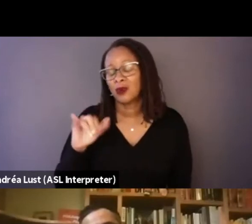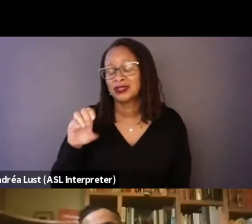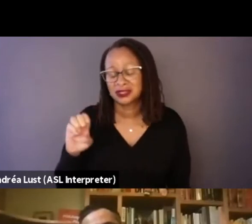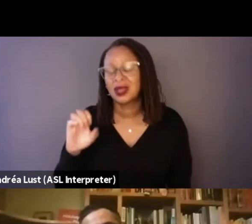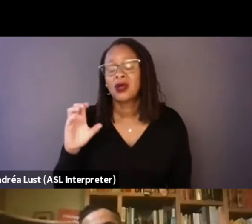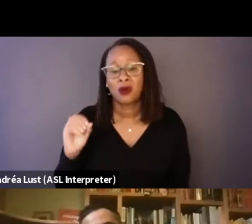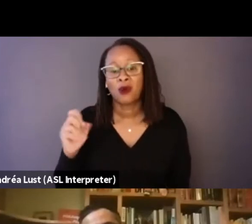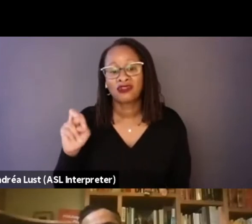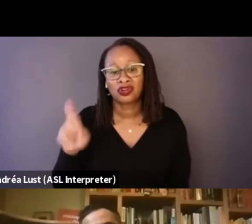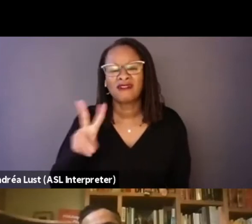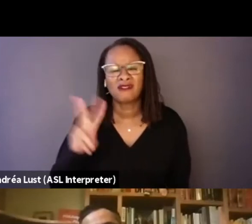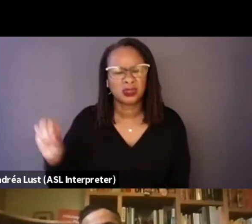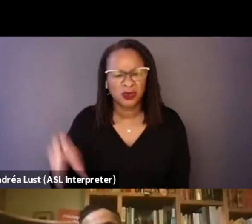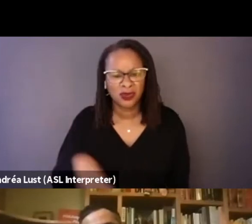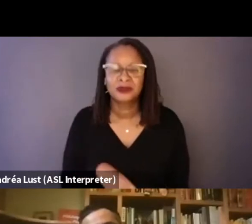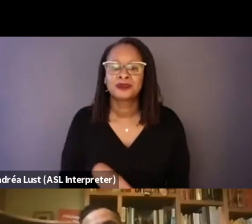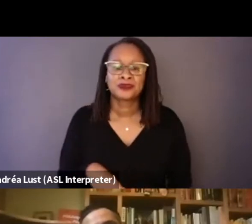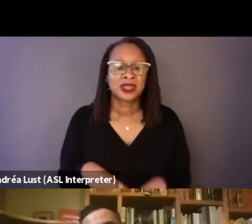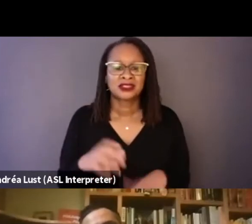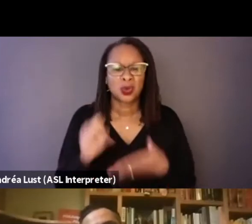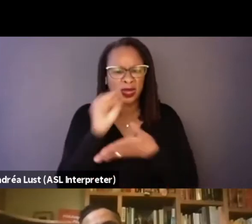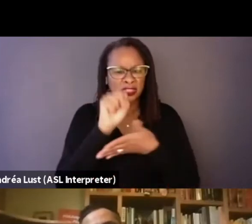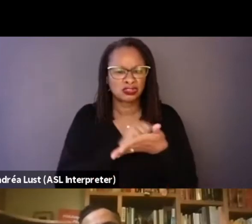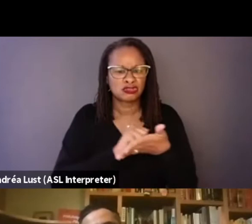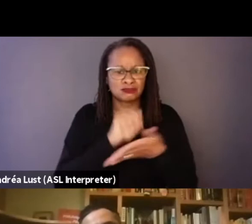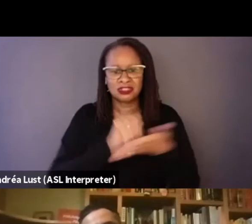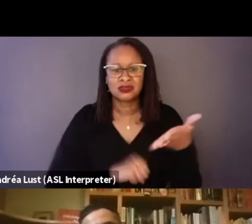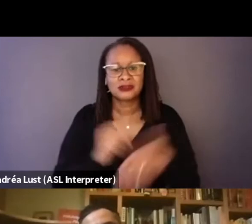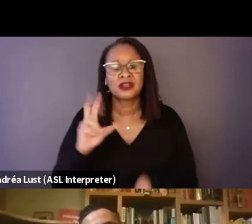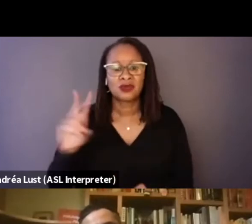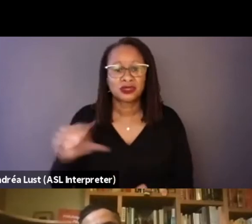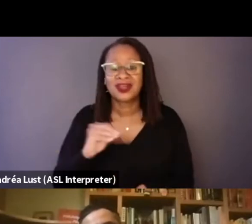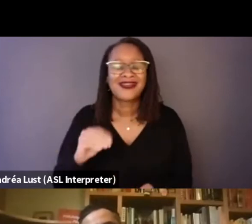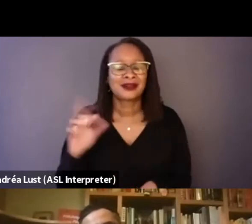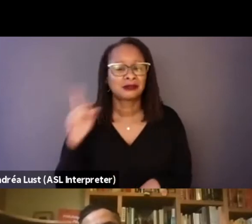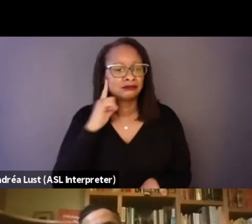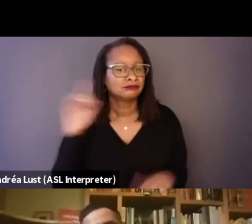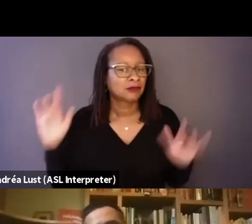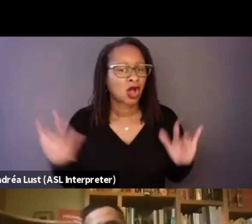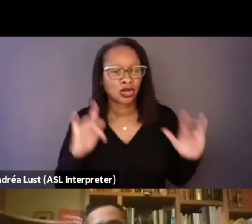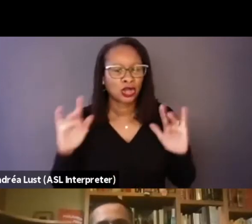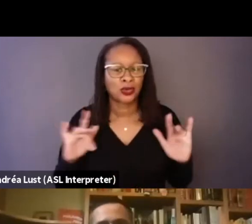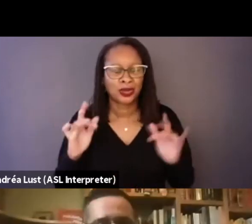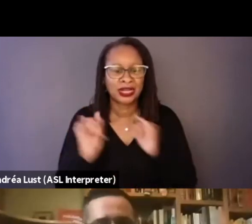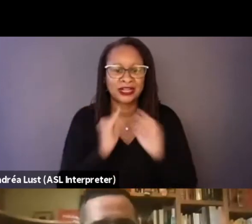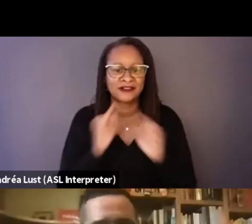A combination of scripted voiceover and audio interviews that we just recorded at my dining room table,